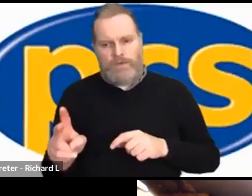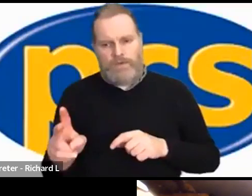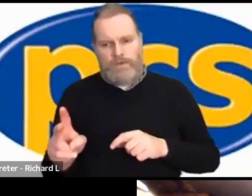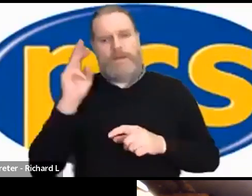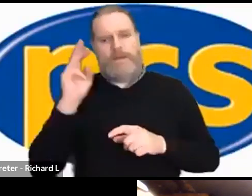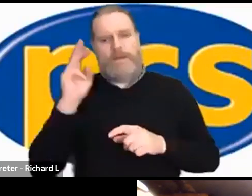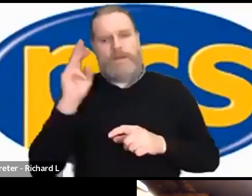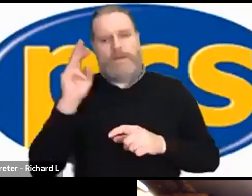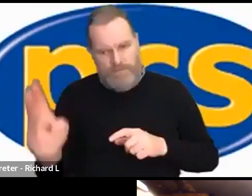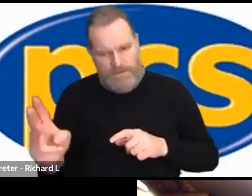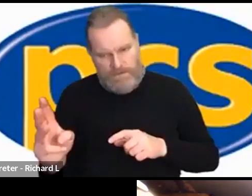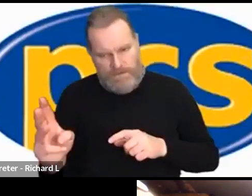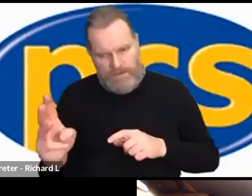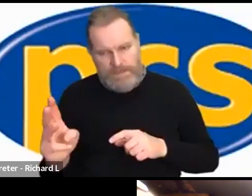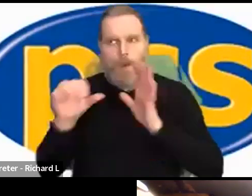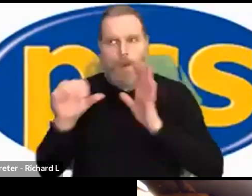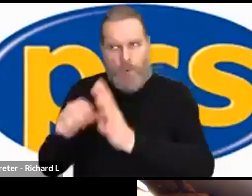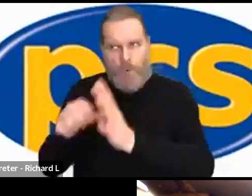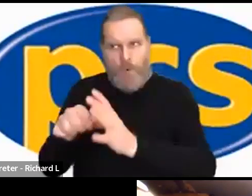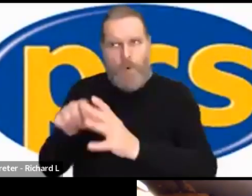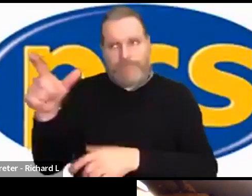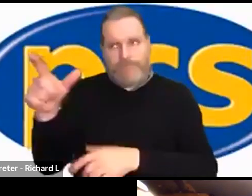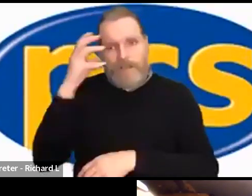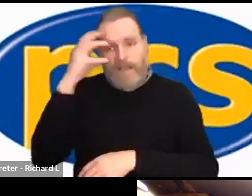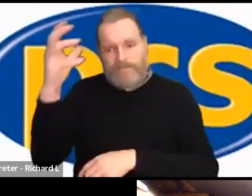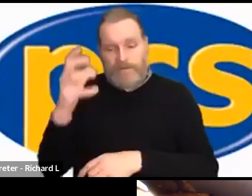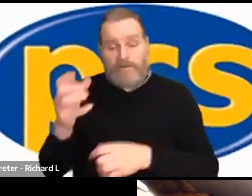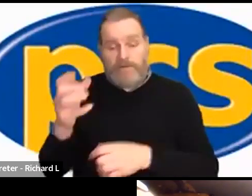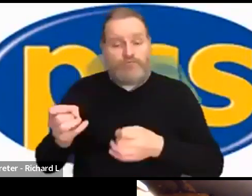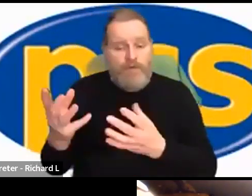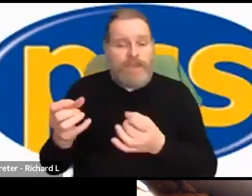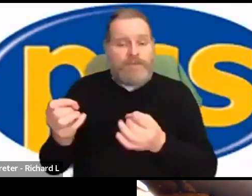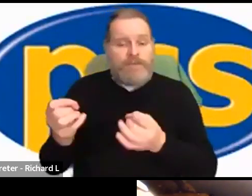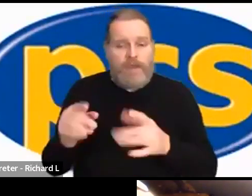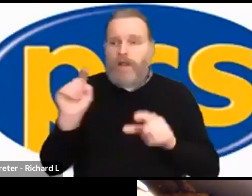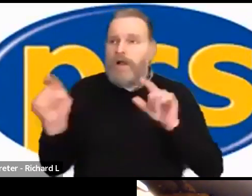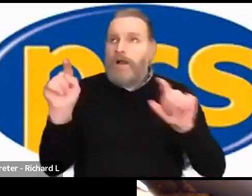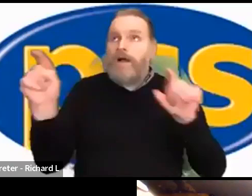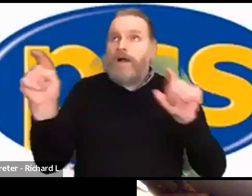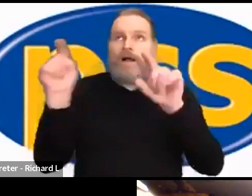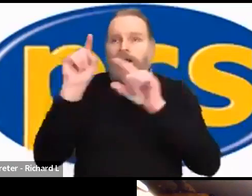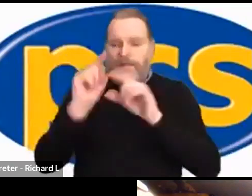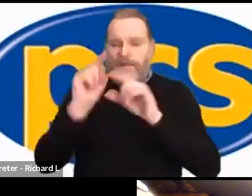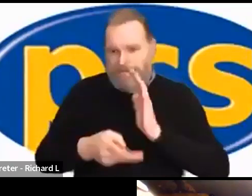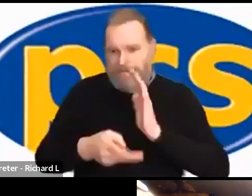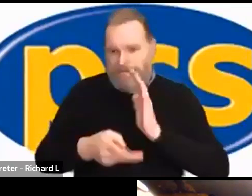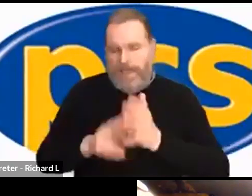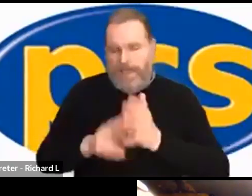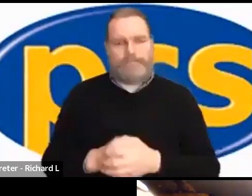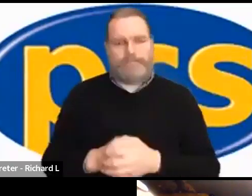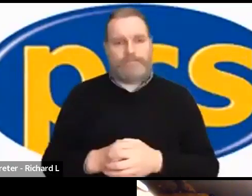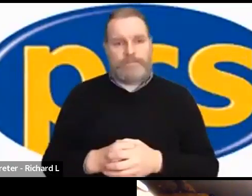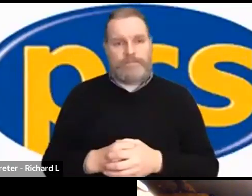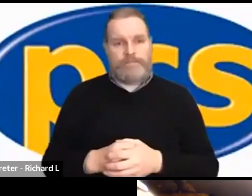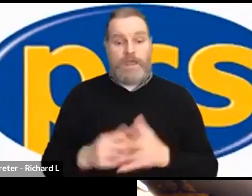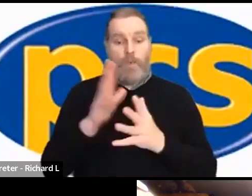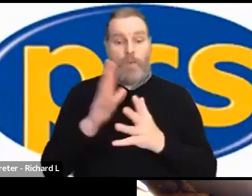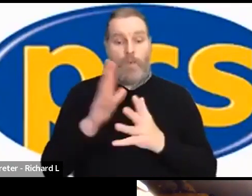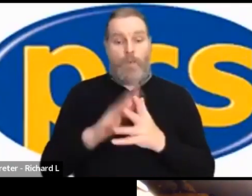hard-hitting activities g action that is going to cause the government real difficult difficulties So that is a key part of the strategy